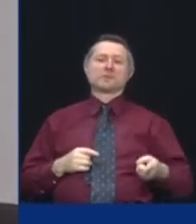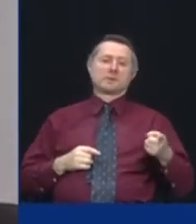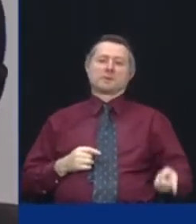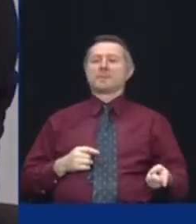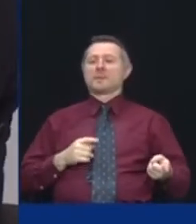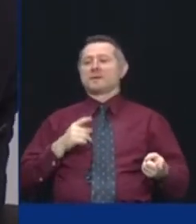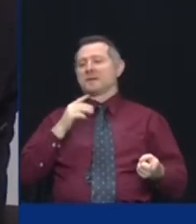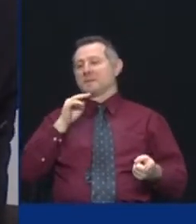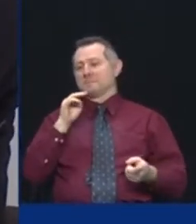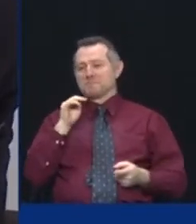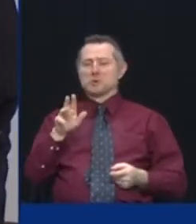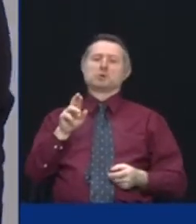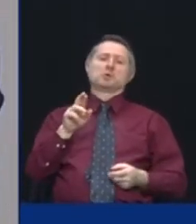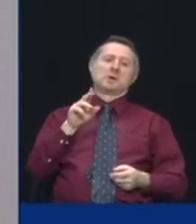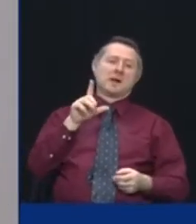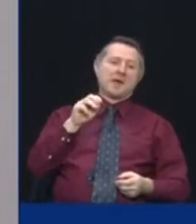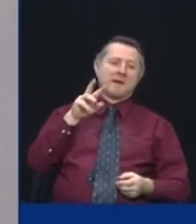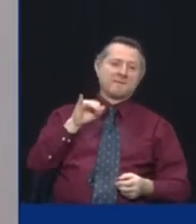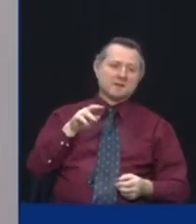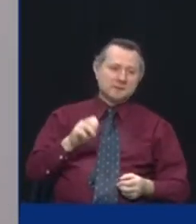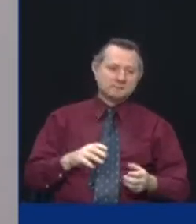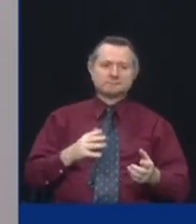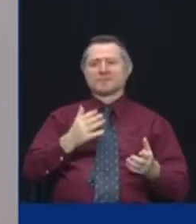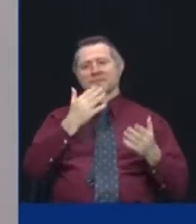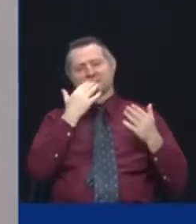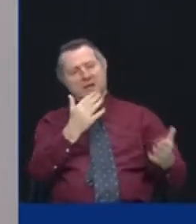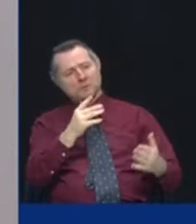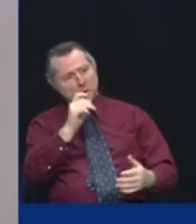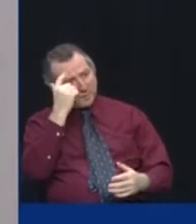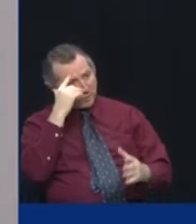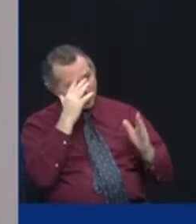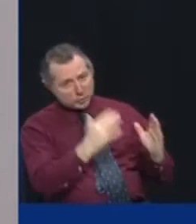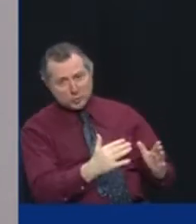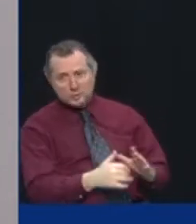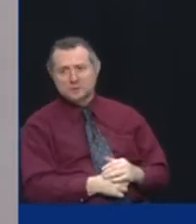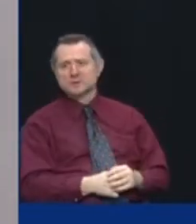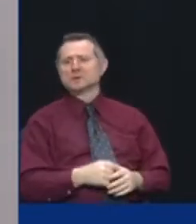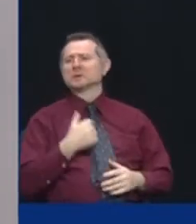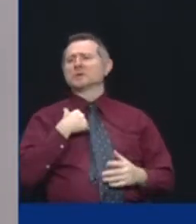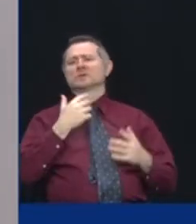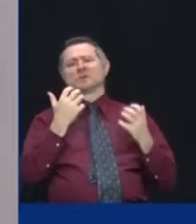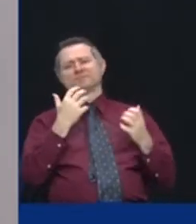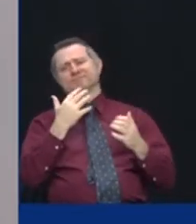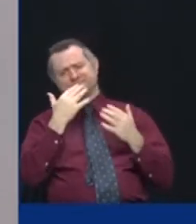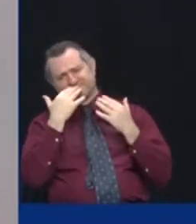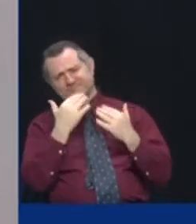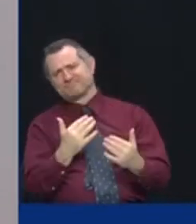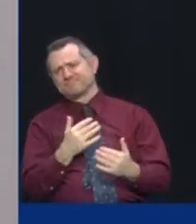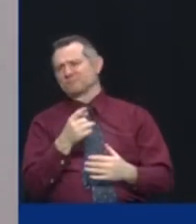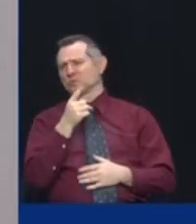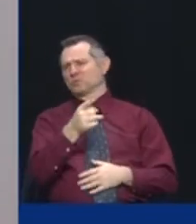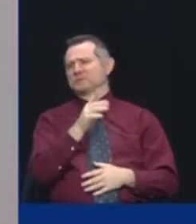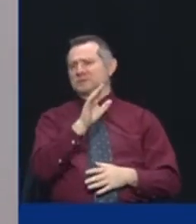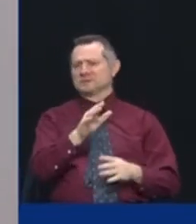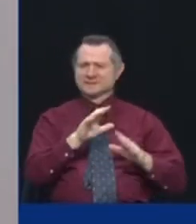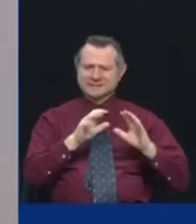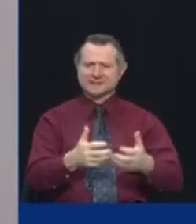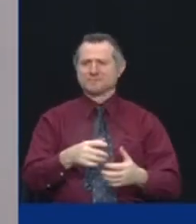METS. I'M NOT GOING THERE. MR. LEVINE. THANK YOU, GOVERNOR.